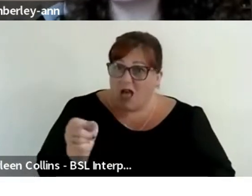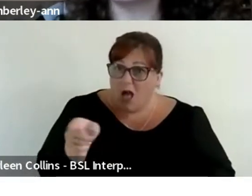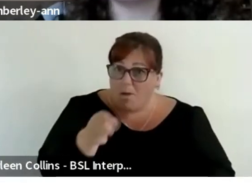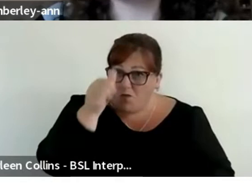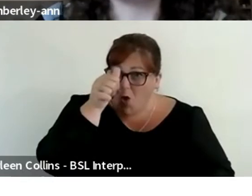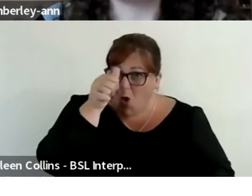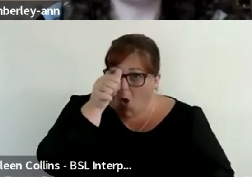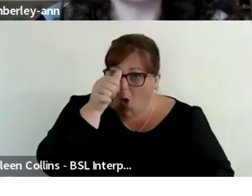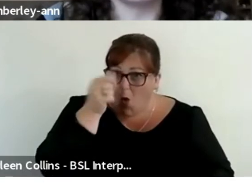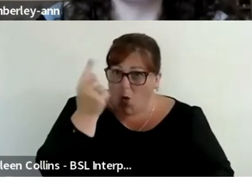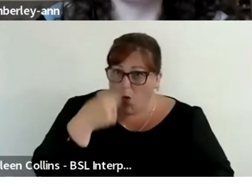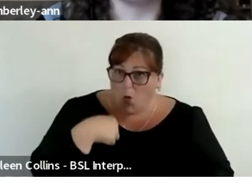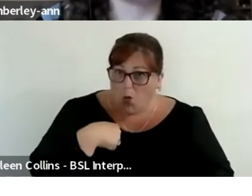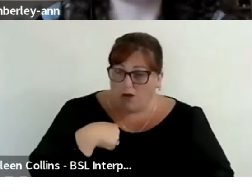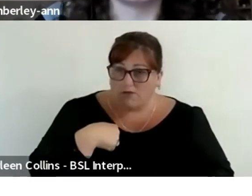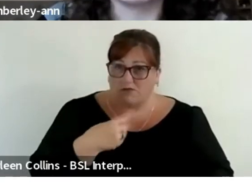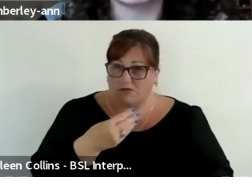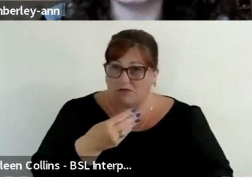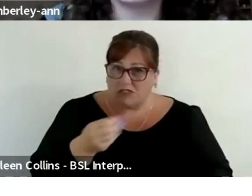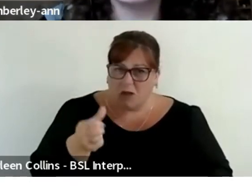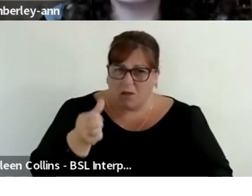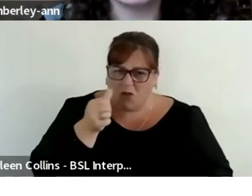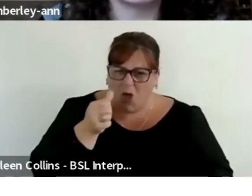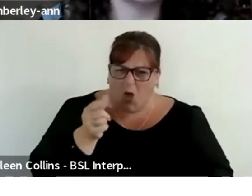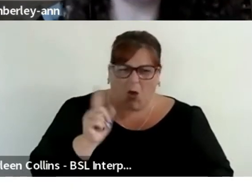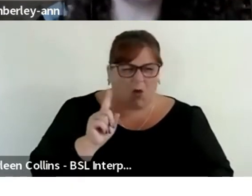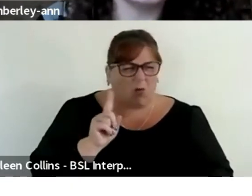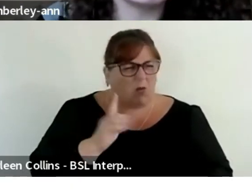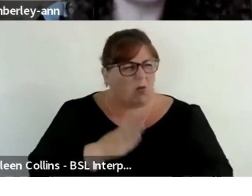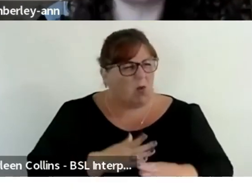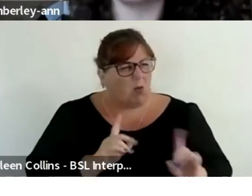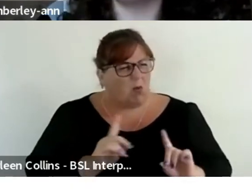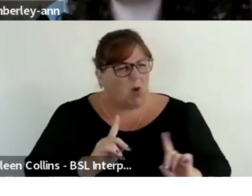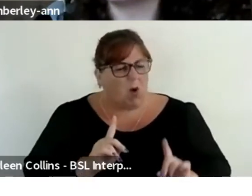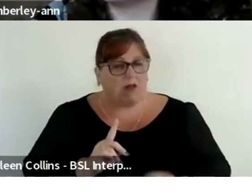Some of you may know us as a firm of accountants and some may of you may never have heard of us.